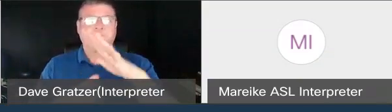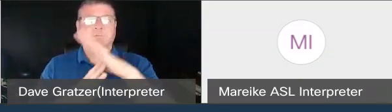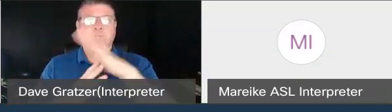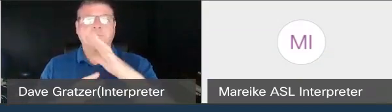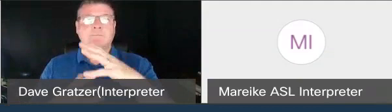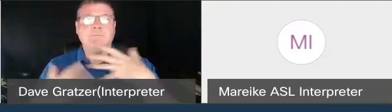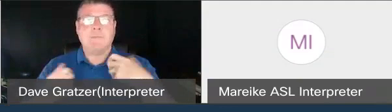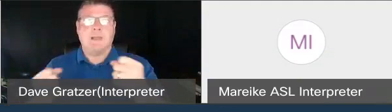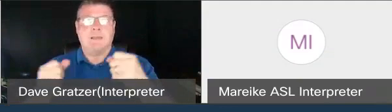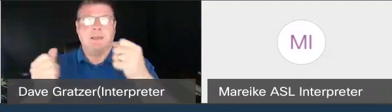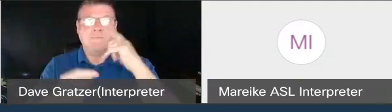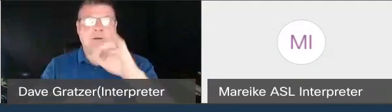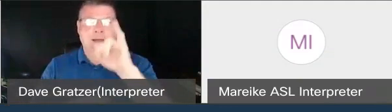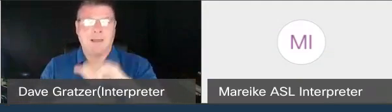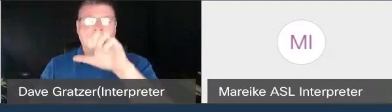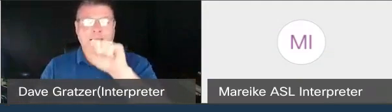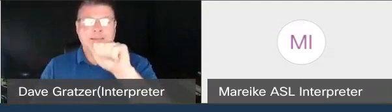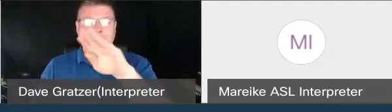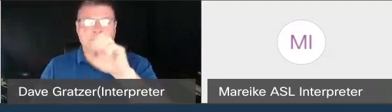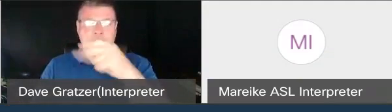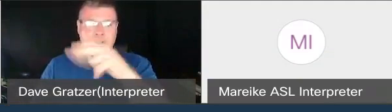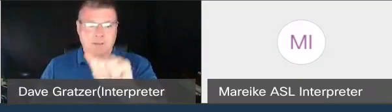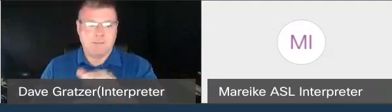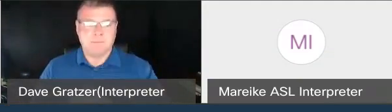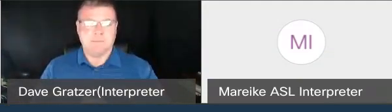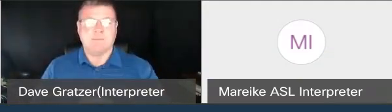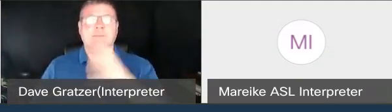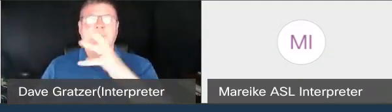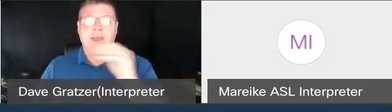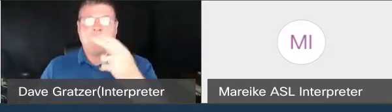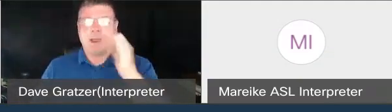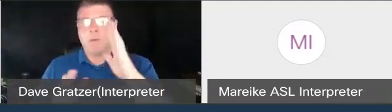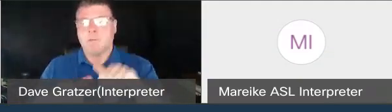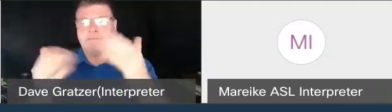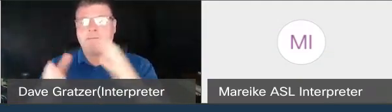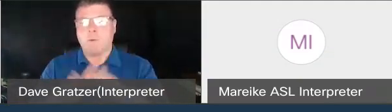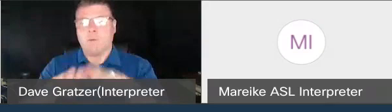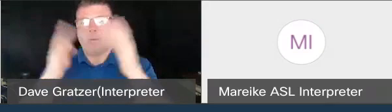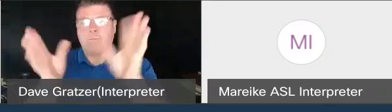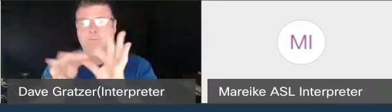at the Center for Substance Abuse Treatment at SAMHSA, and he will provide some opening remarks. Jon?